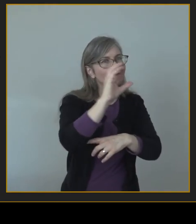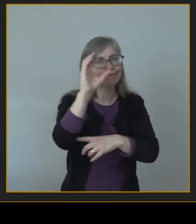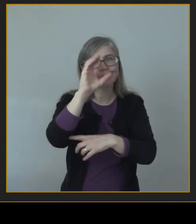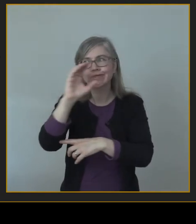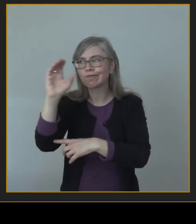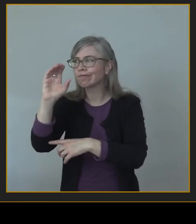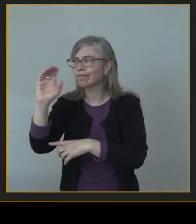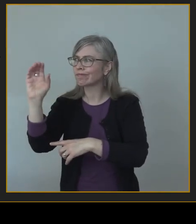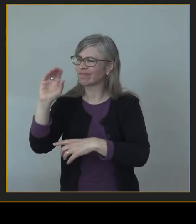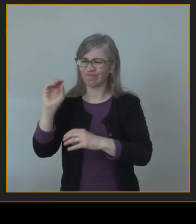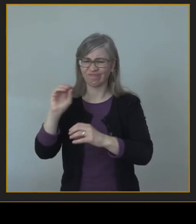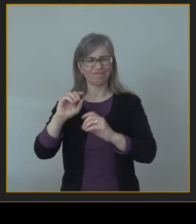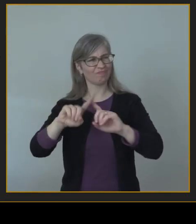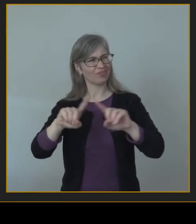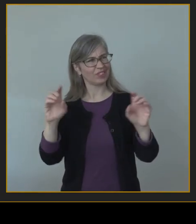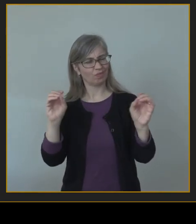...in universities to work with.